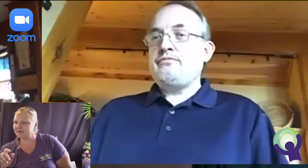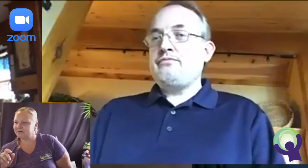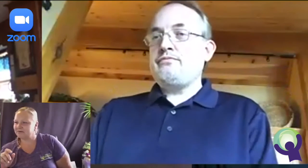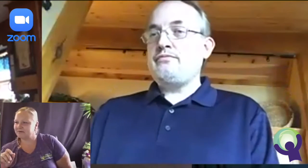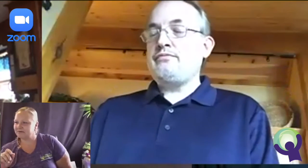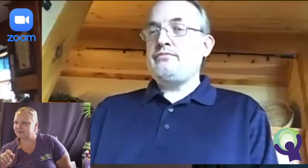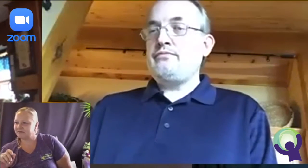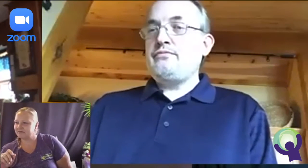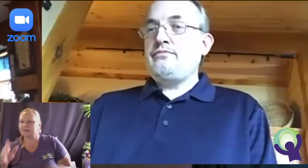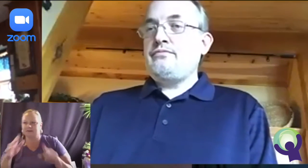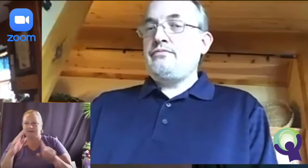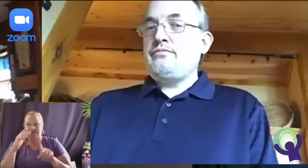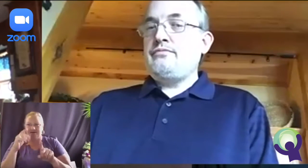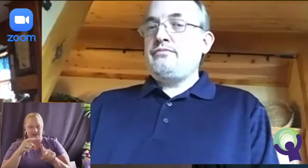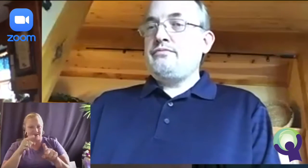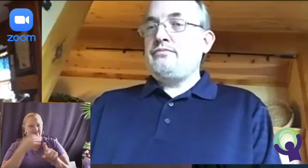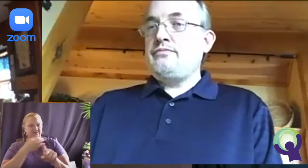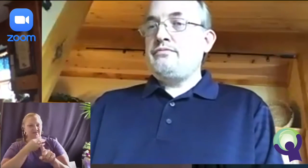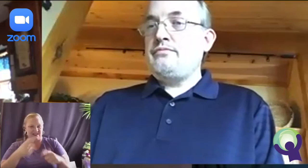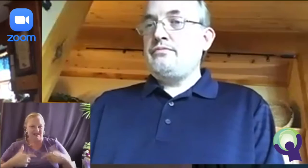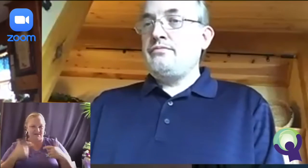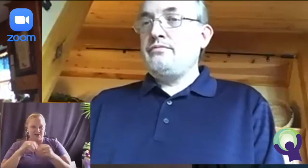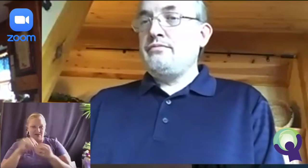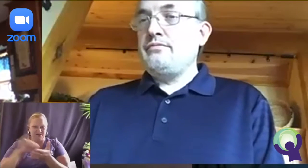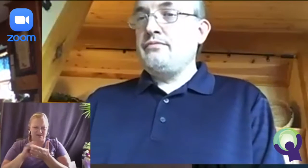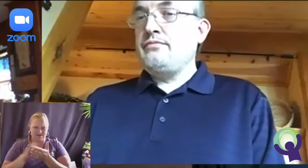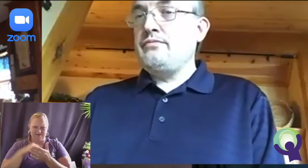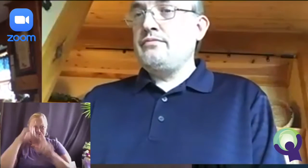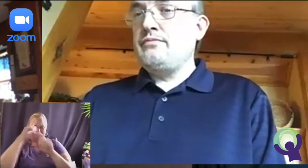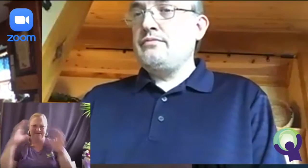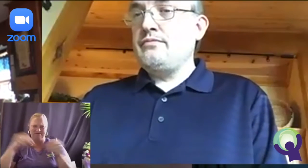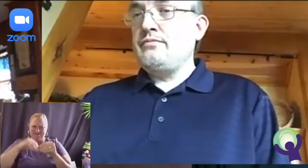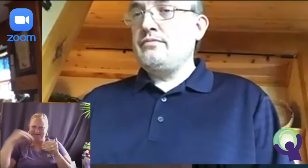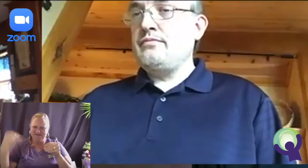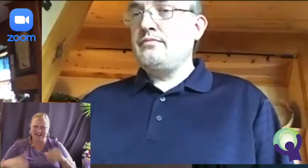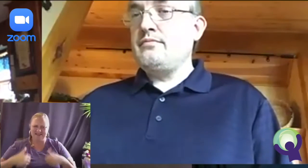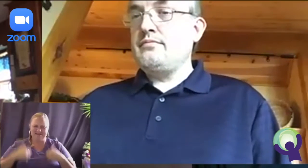through and developing self-esteem that's good. Marcy Jo: So you live in New York now and from